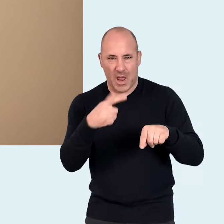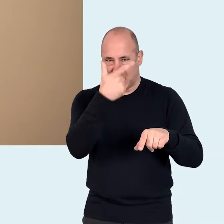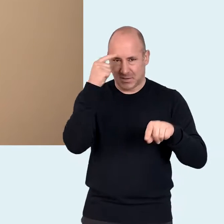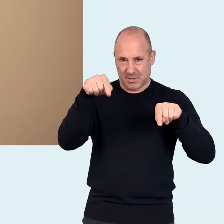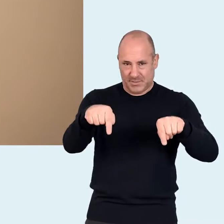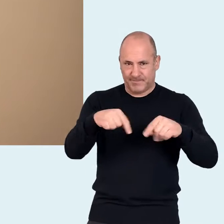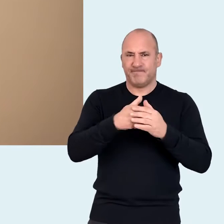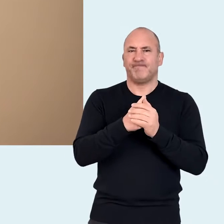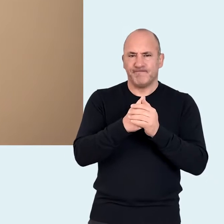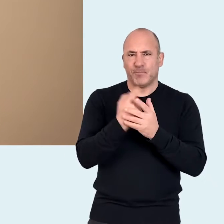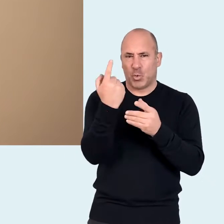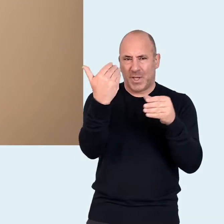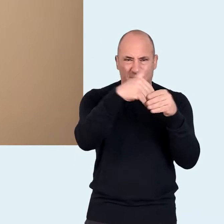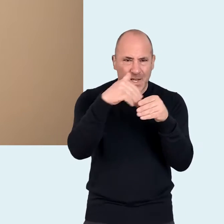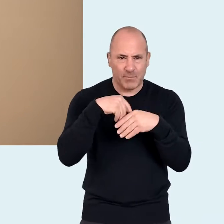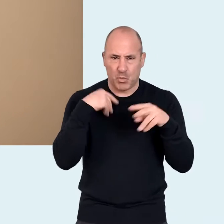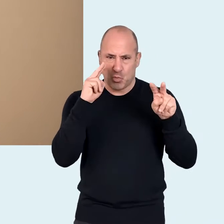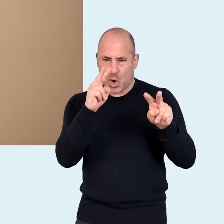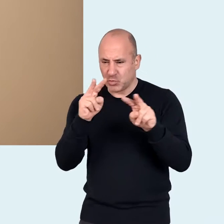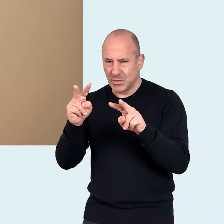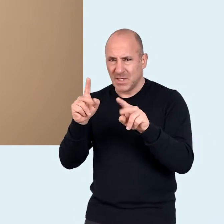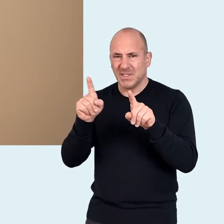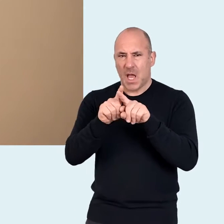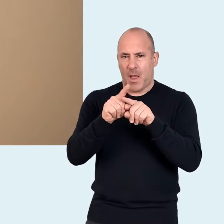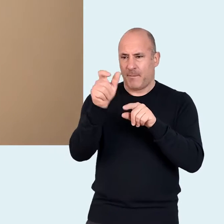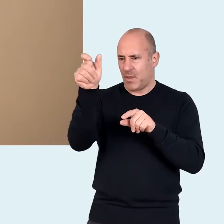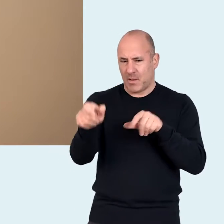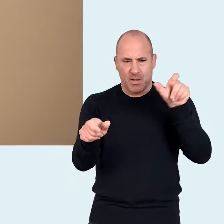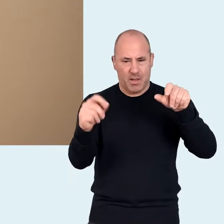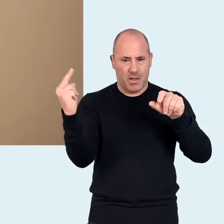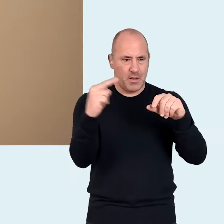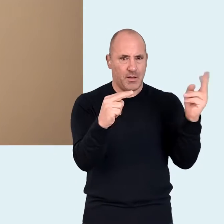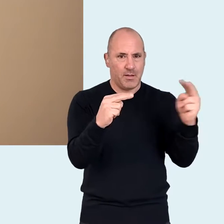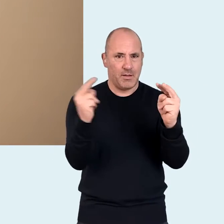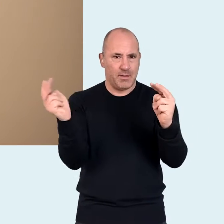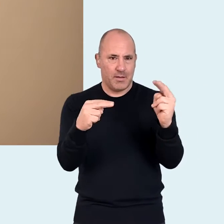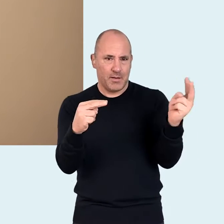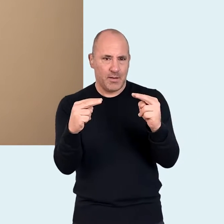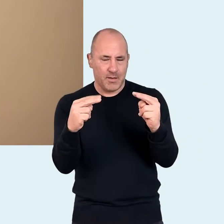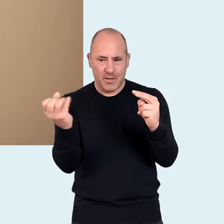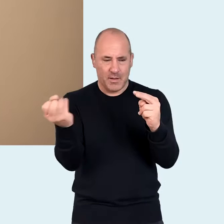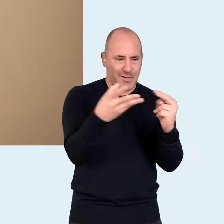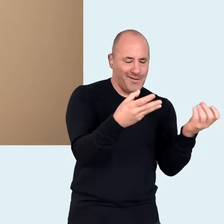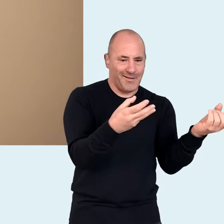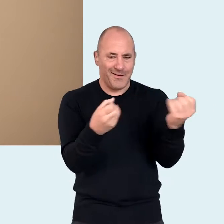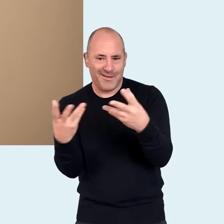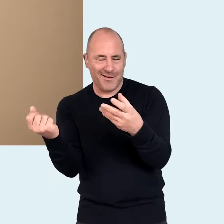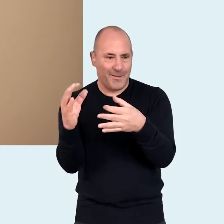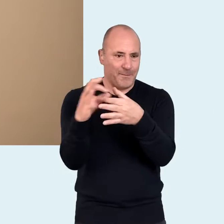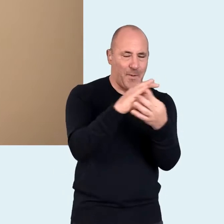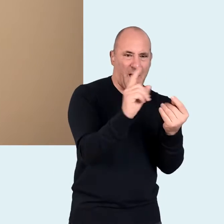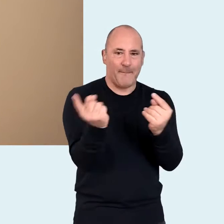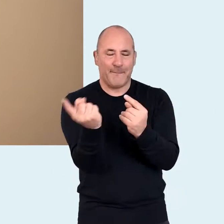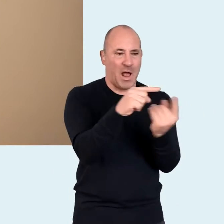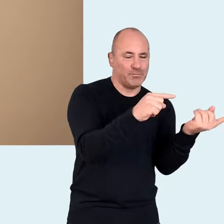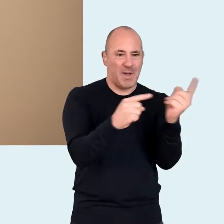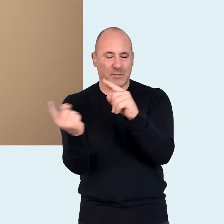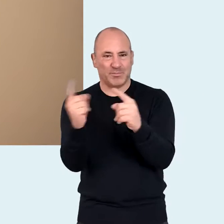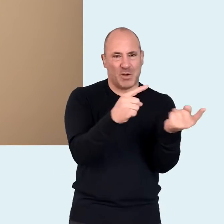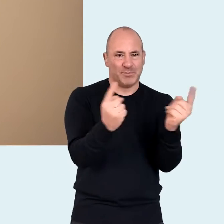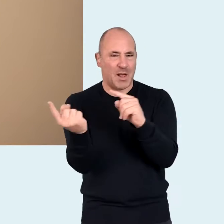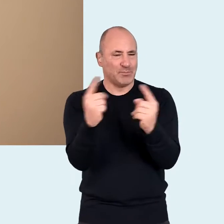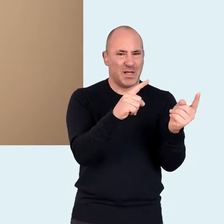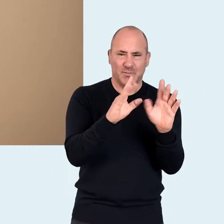the space at the given time, who is participating for me to to observe, but also for the participants